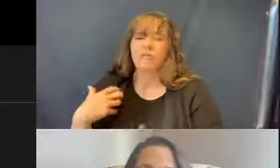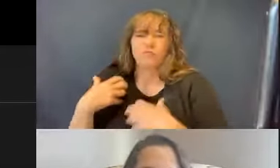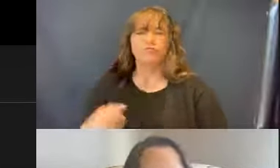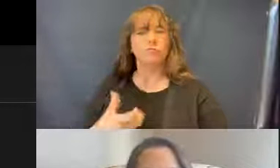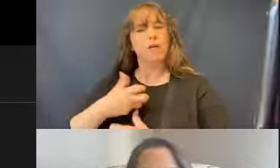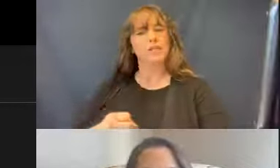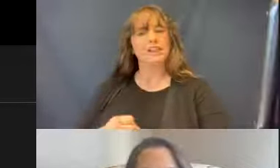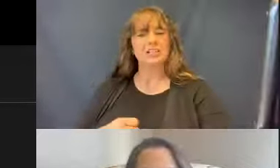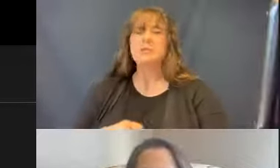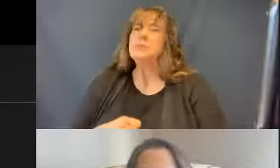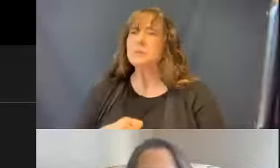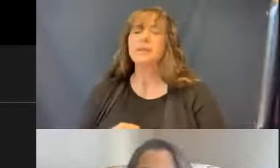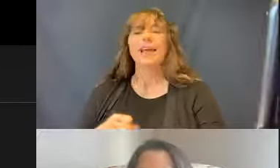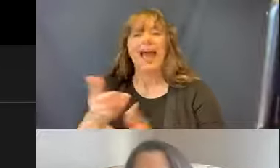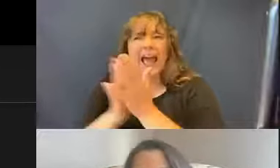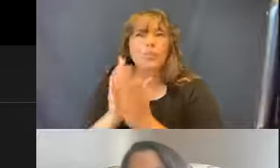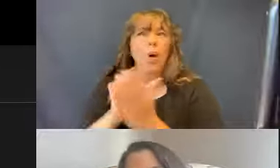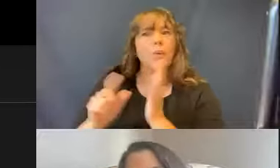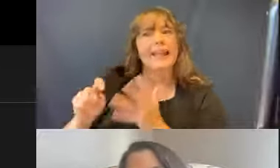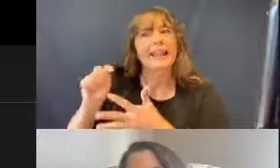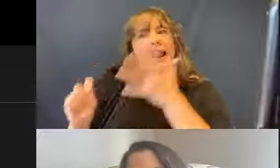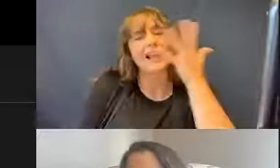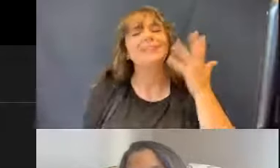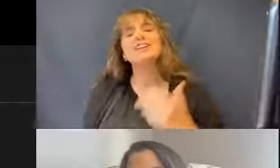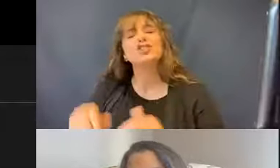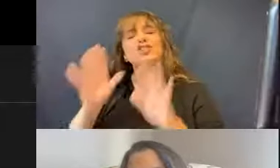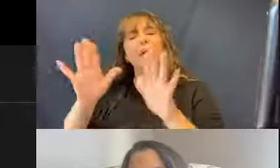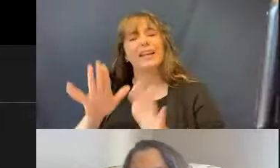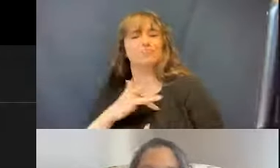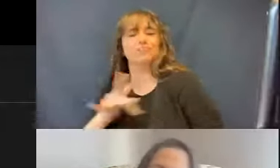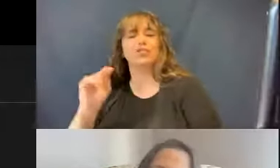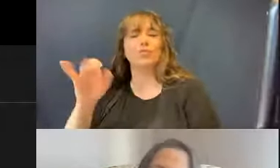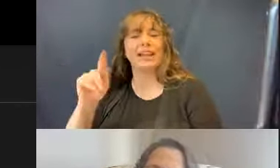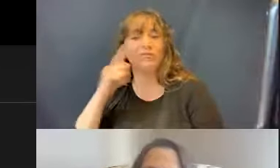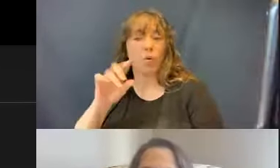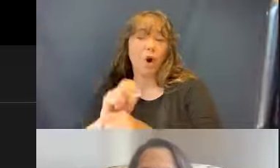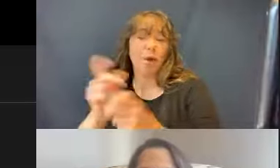asking for what we need. So these are really great traits to have in the workplace. Go